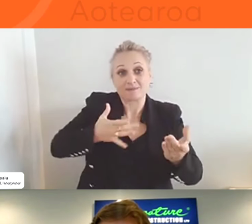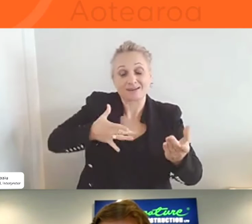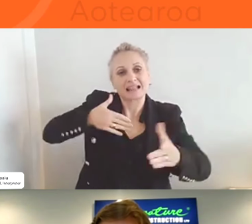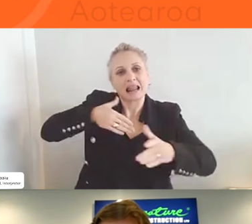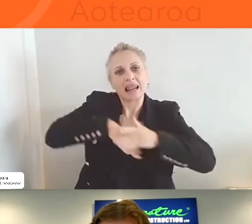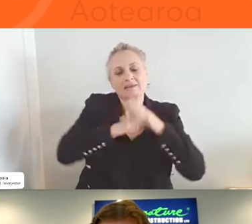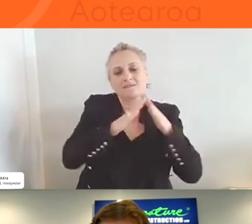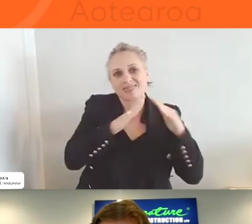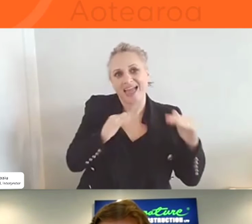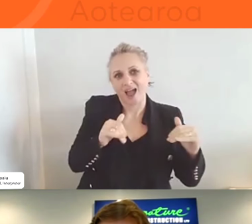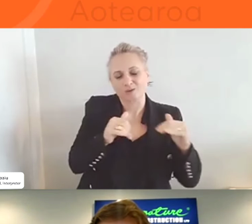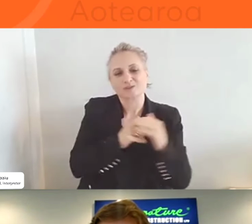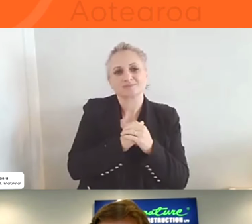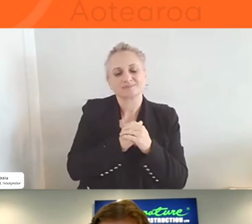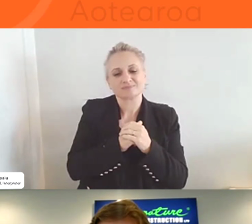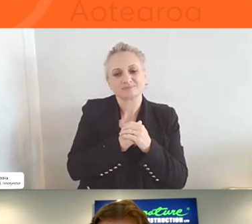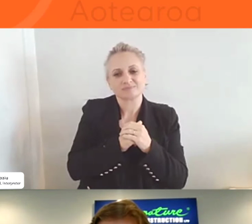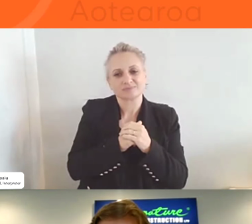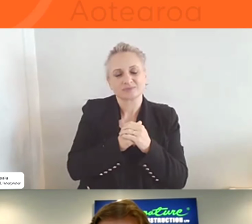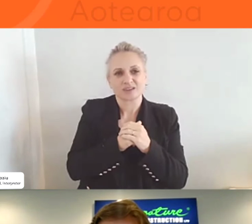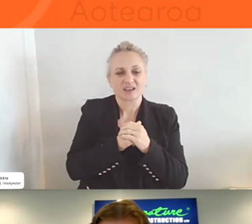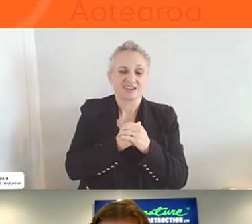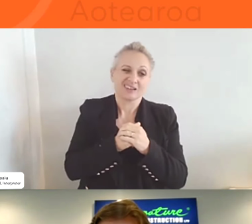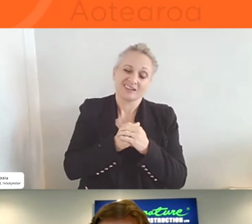are actually few and far between, but you have to start thinking